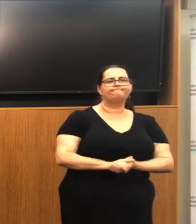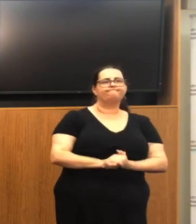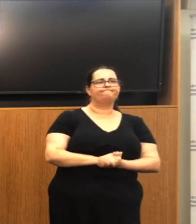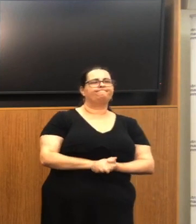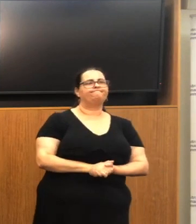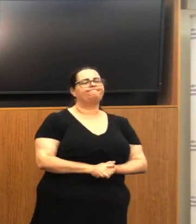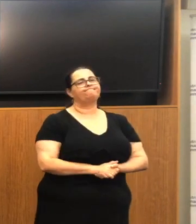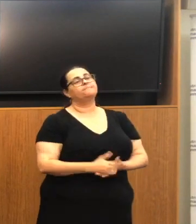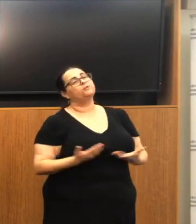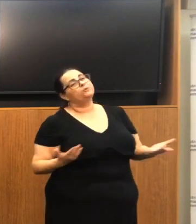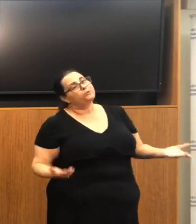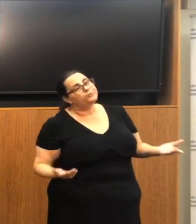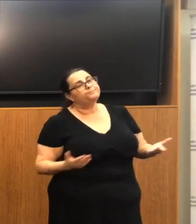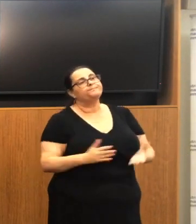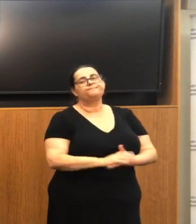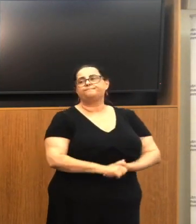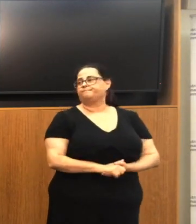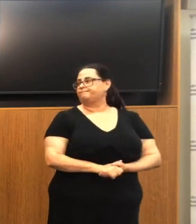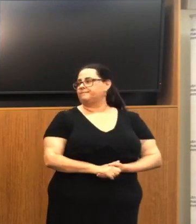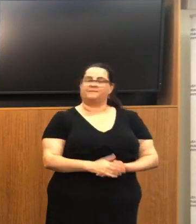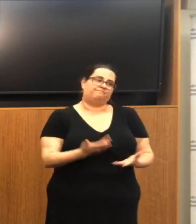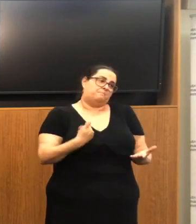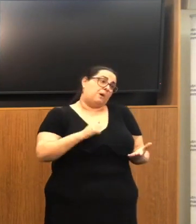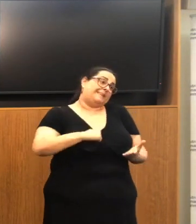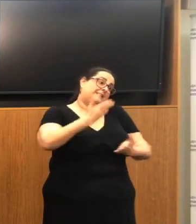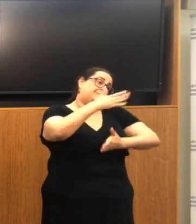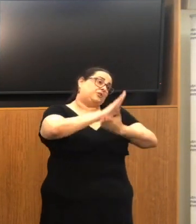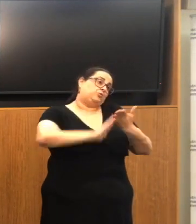Yeah, so that's where my experiences have arrived here.